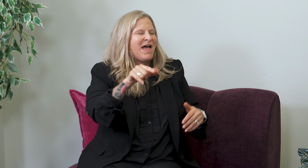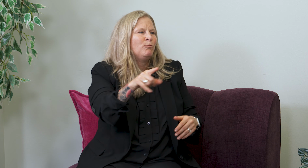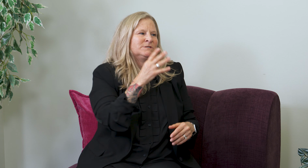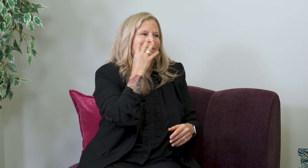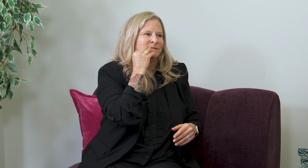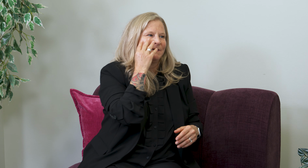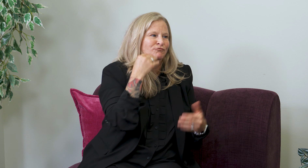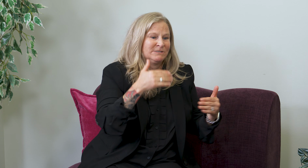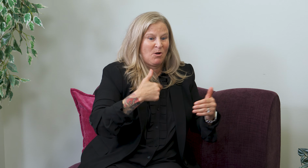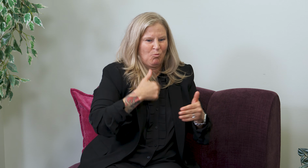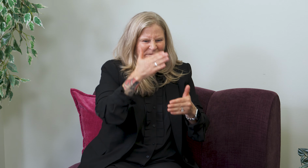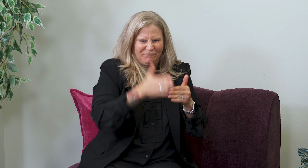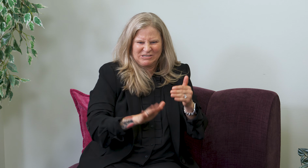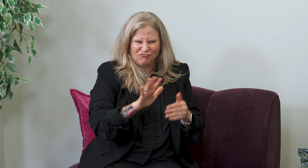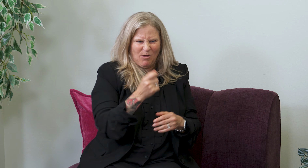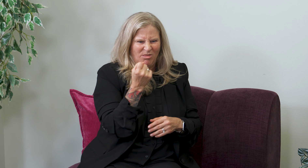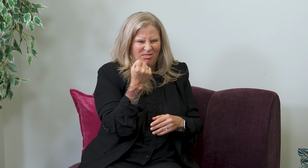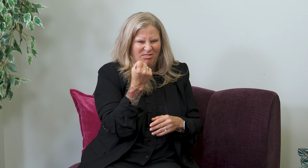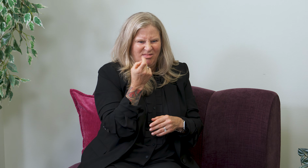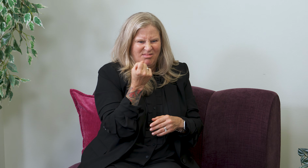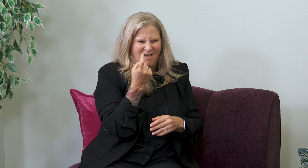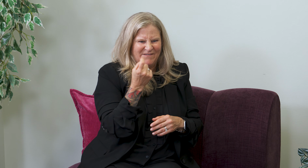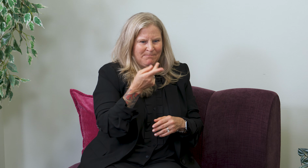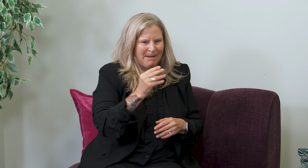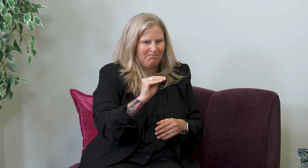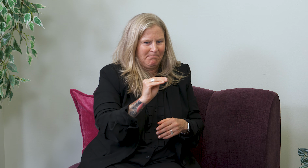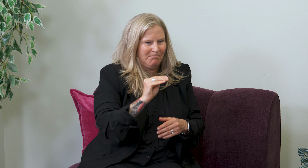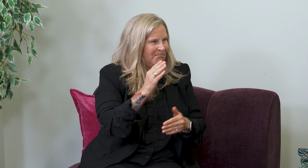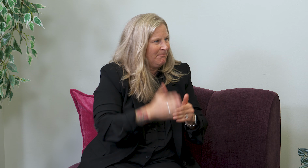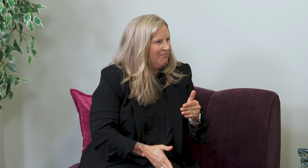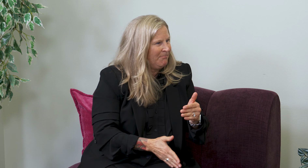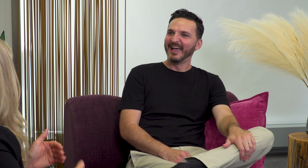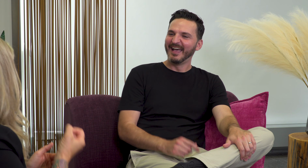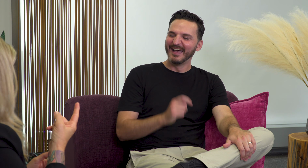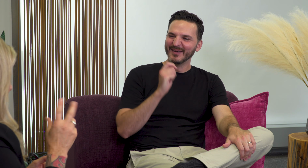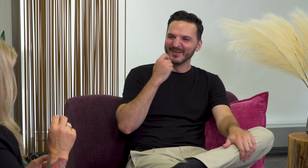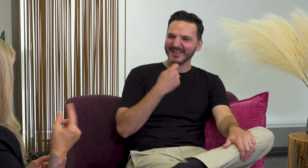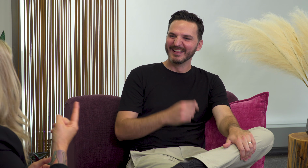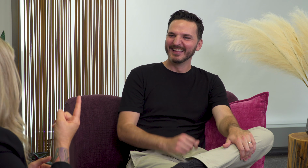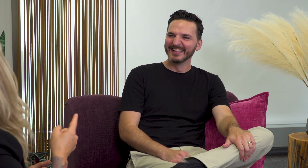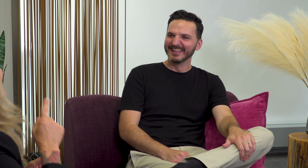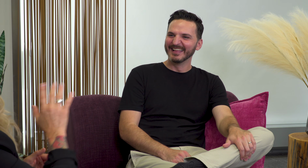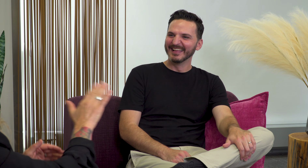It was such an experience. And I finished about 11:00-11:30 P.M. at night.